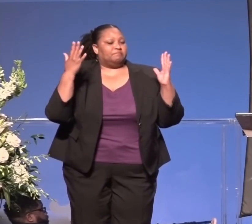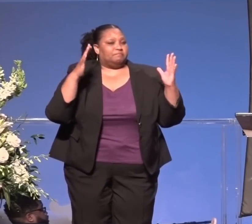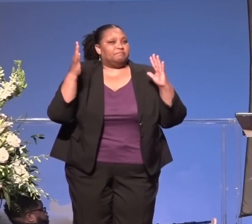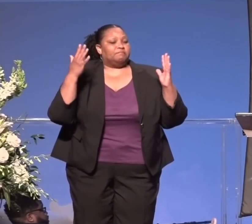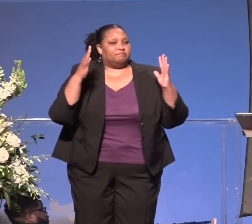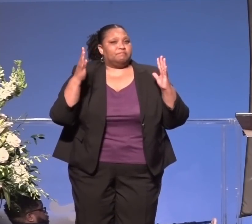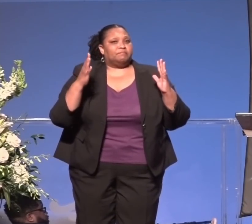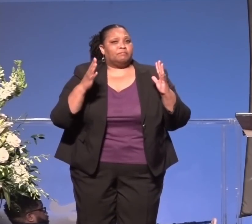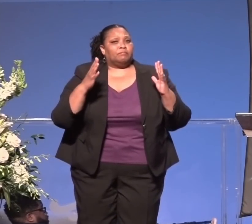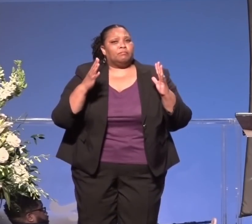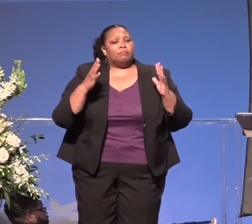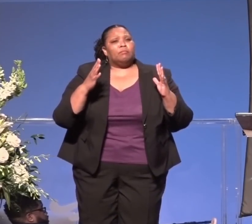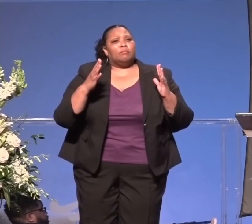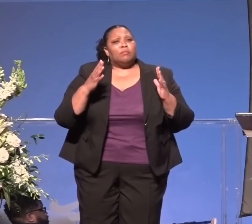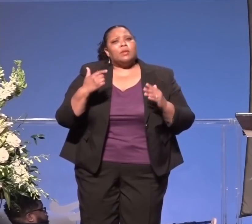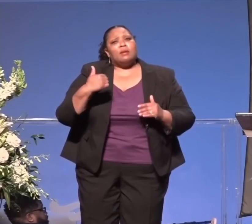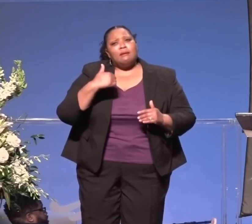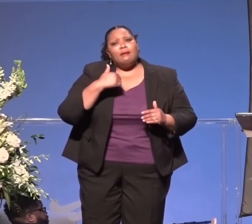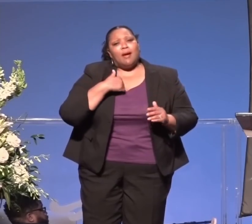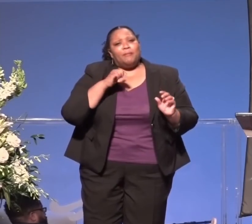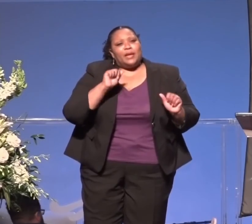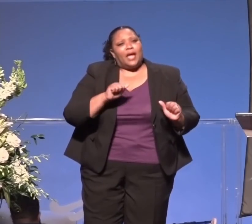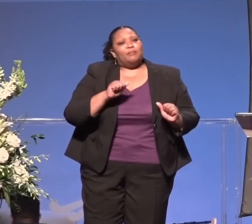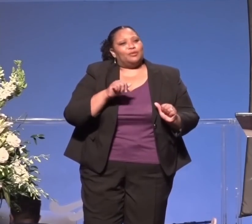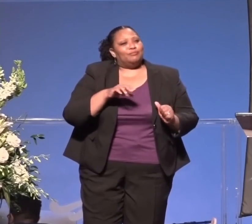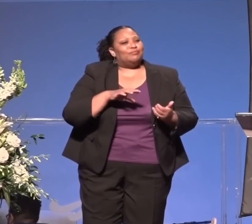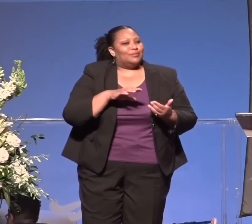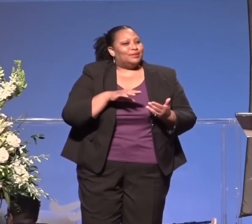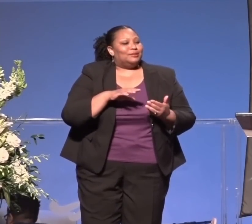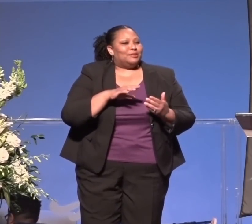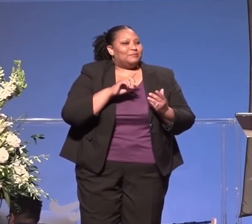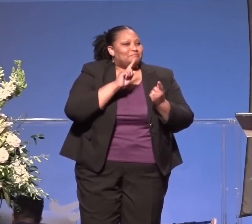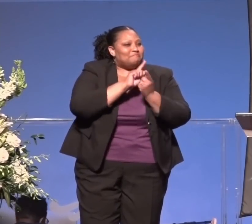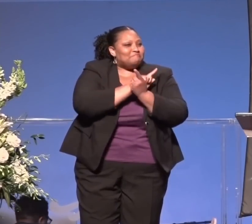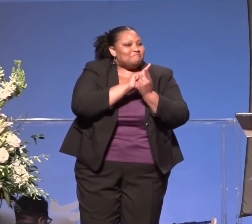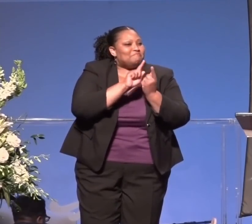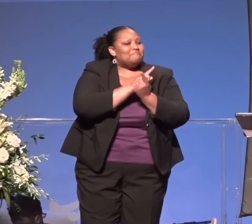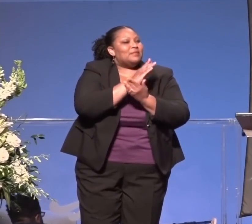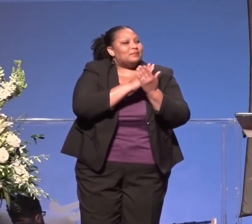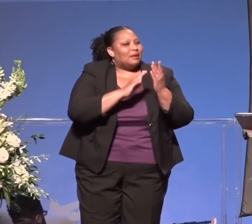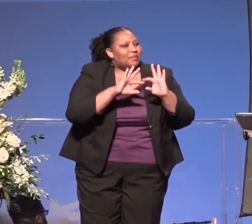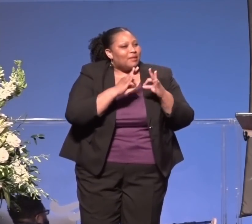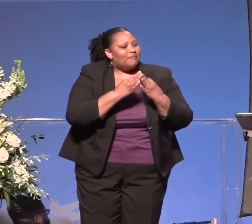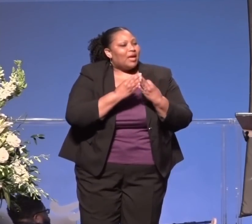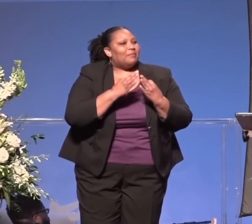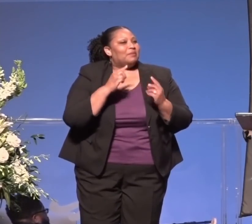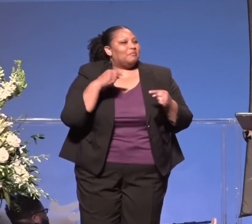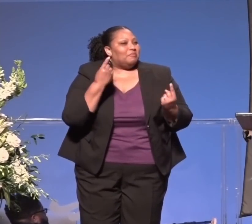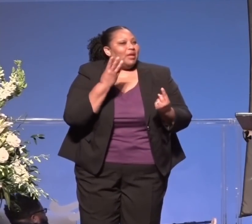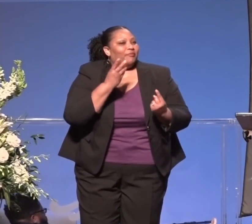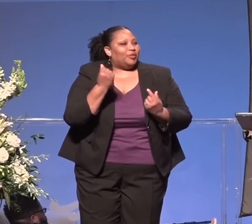WE’LL STILL BE HERE. I’VE GOTTEN TO KNOW SOME OF THE